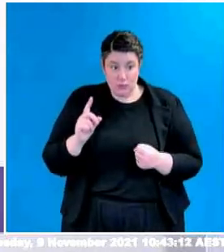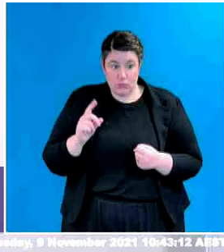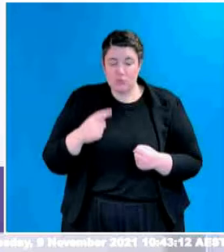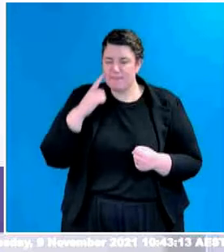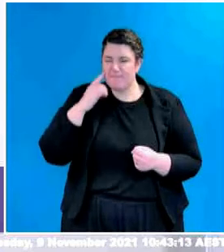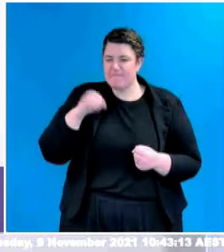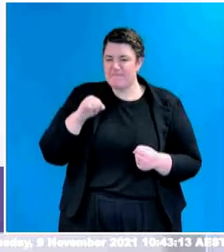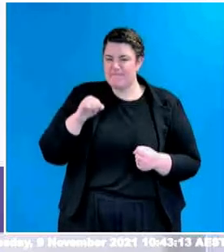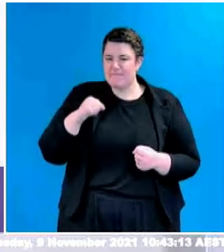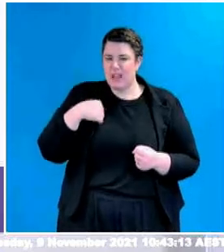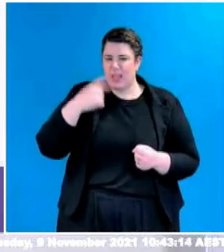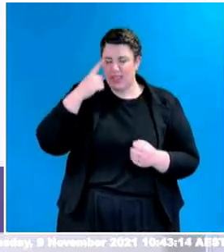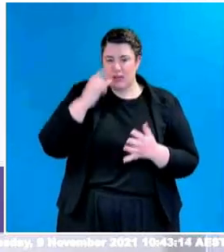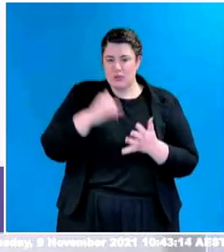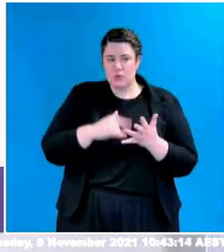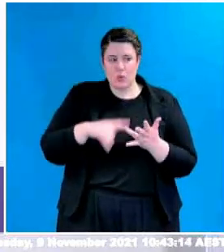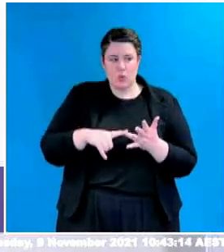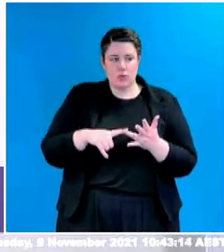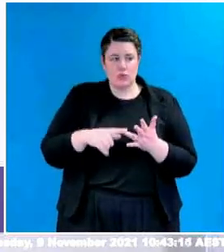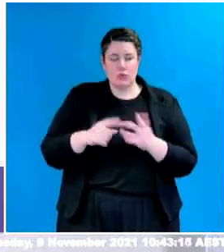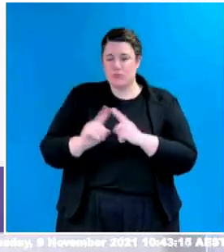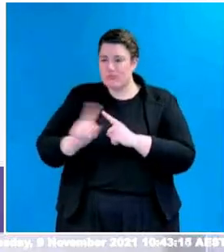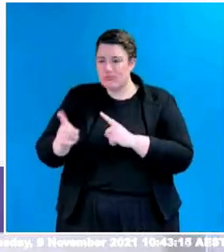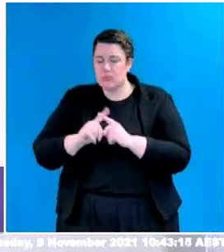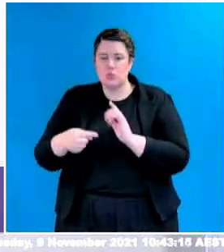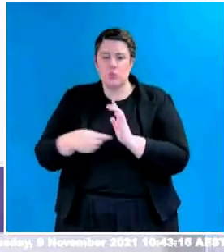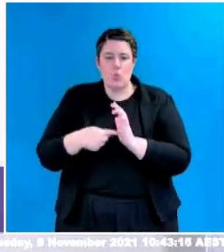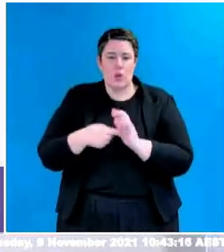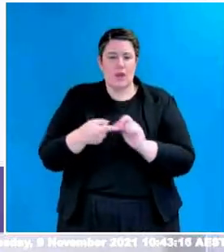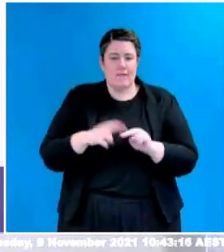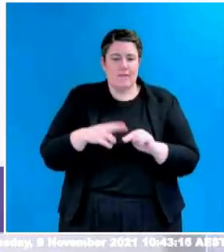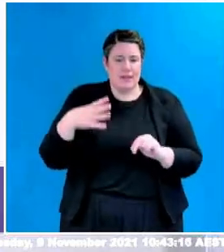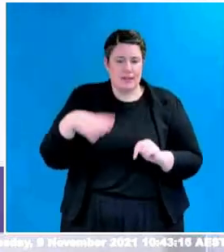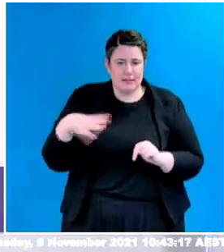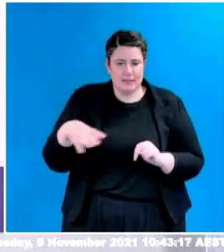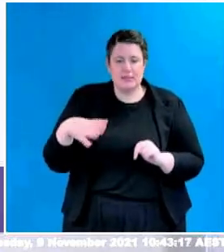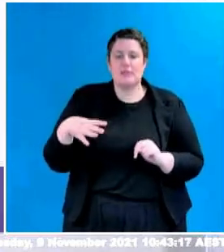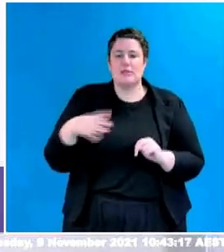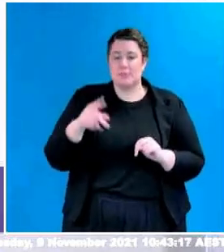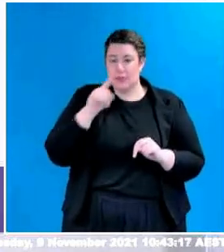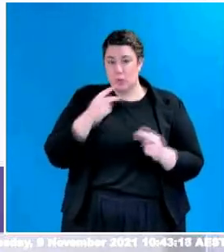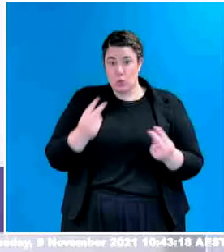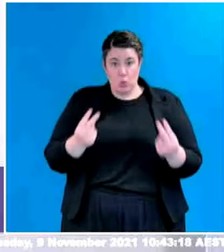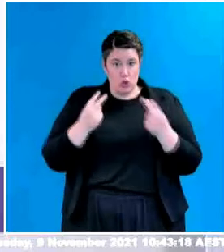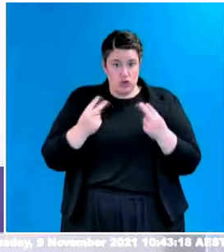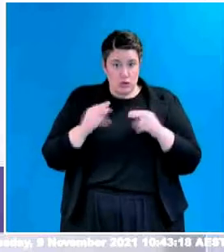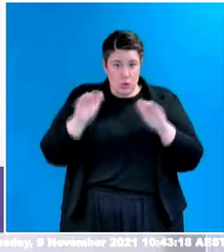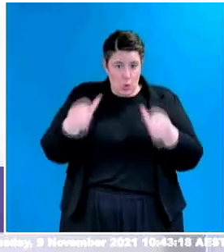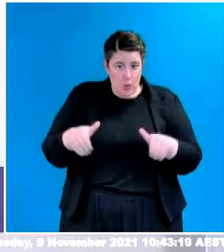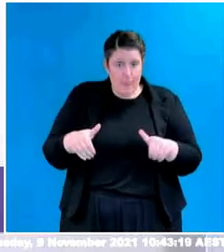I think it might be sensible. As a comfort break for anyone who requires it, for those following the proceeding.